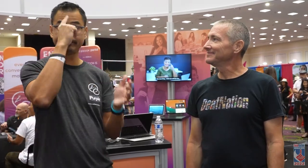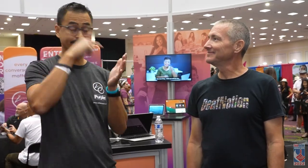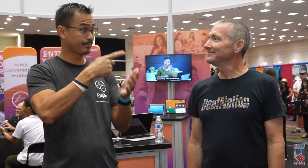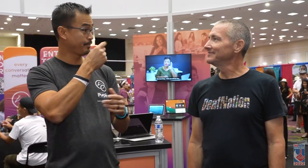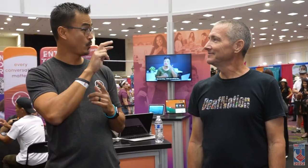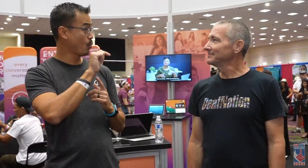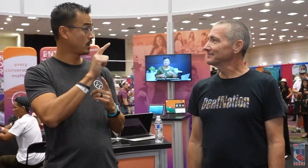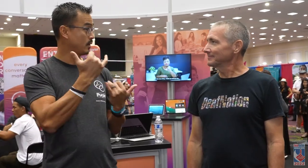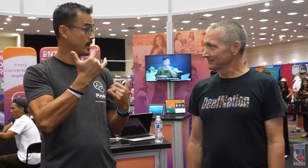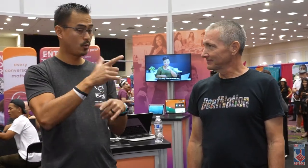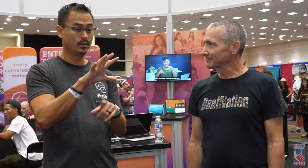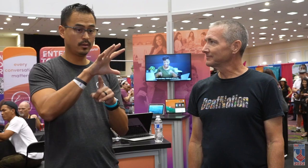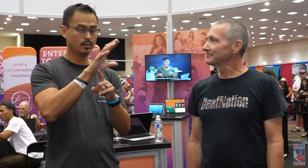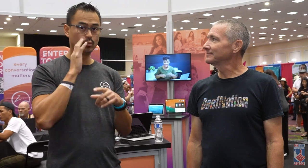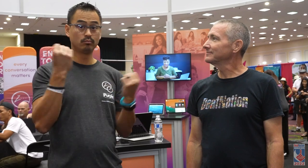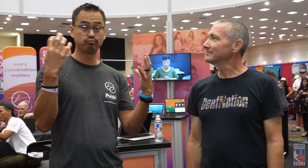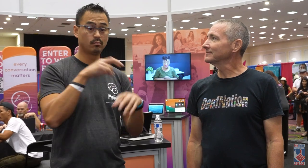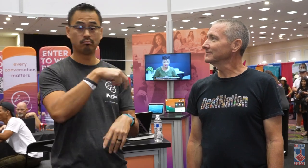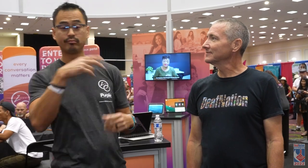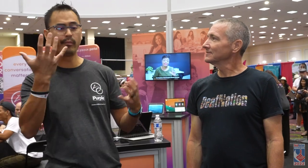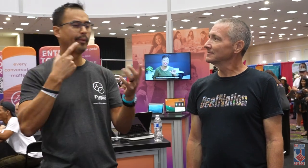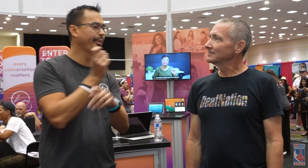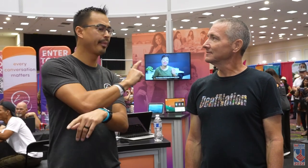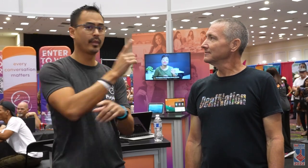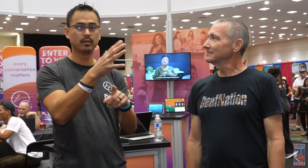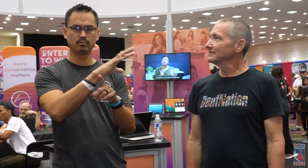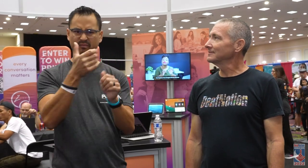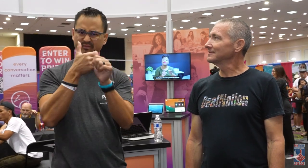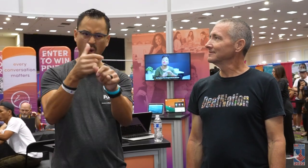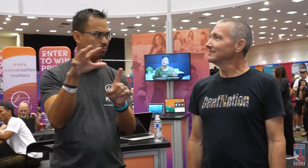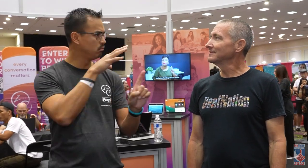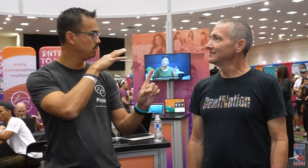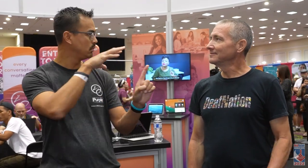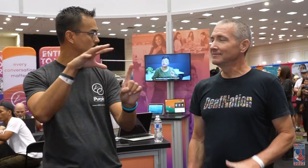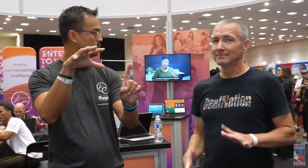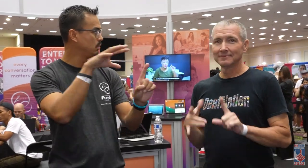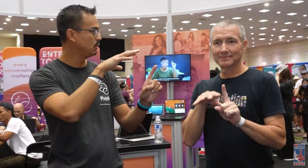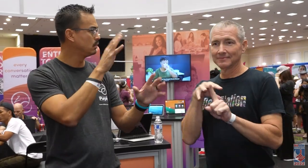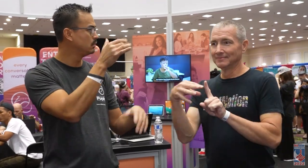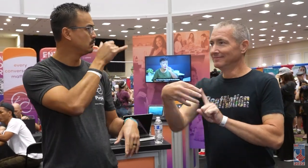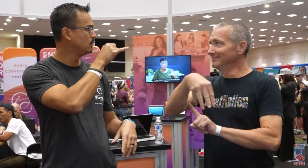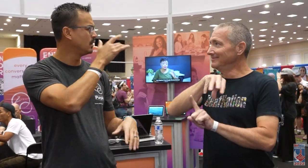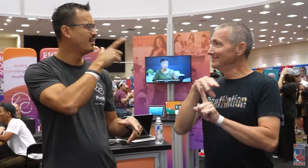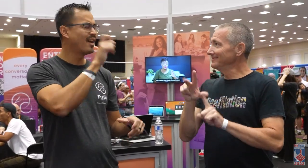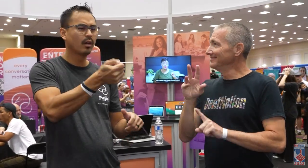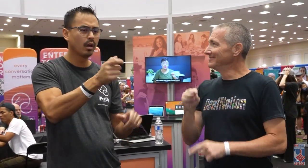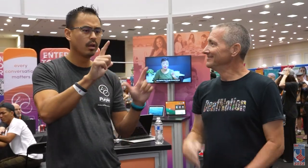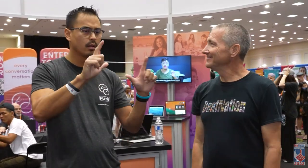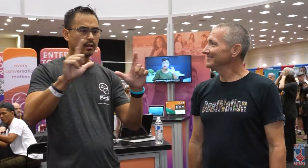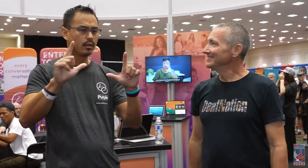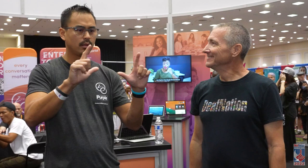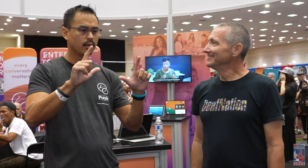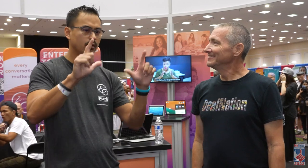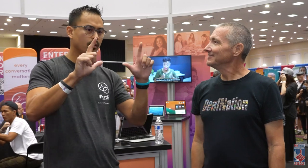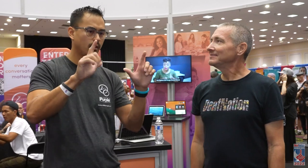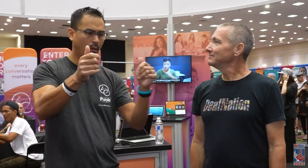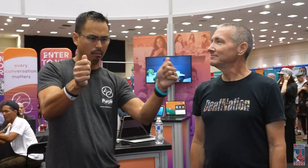For example with Portal, the camera will follow you as you’re signing and moving around the room. Like 360 degrees. It’s not like you have to physically move the frame